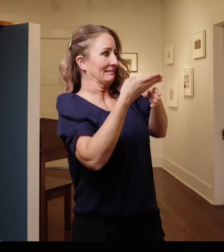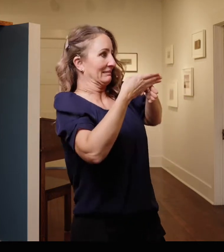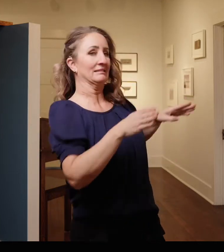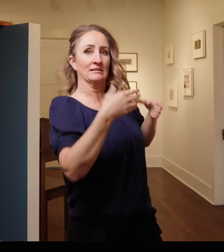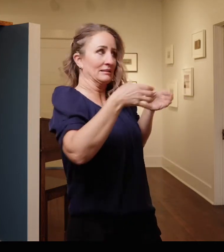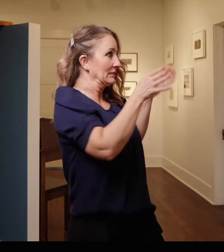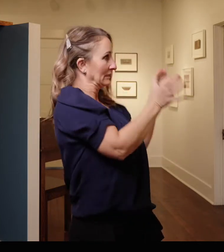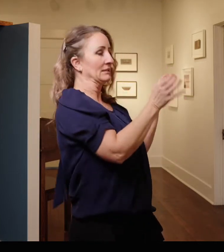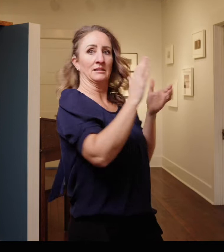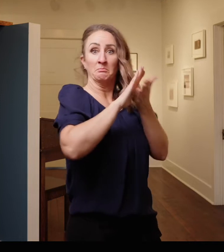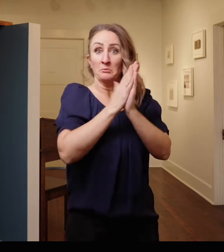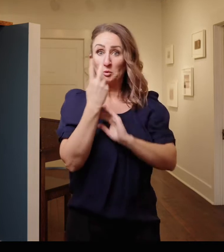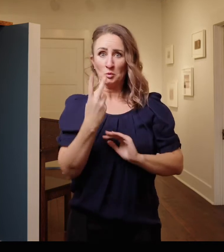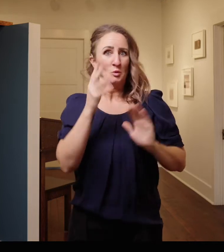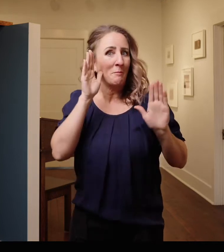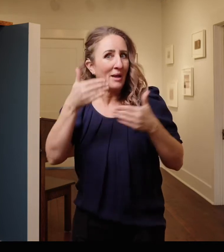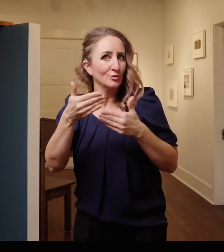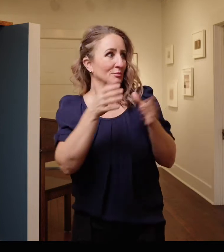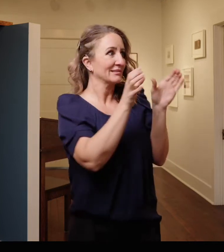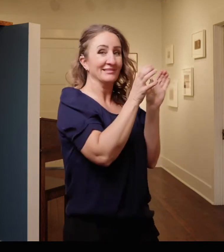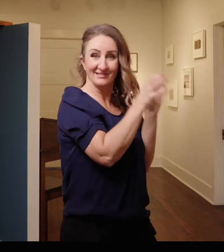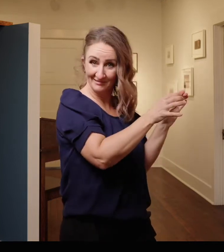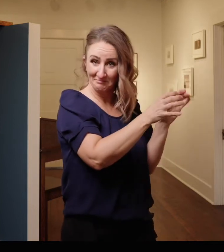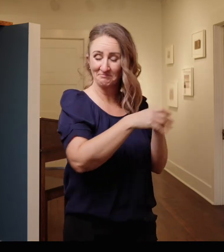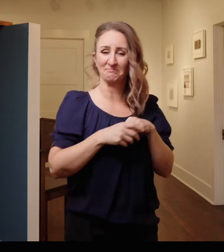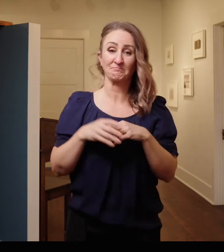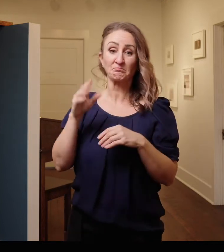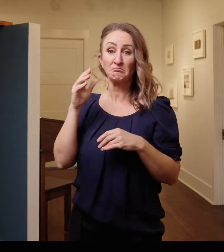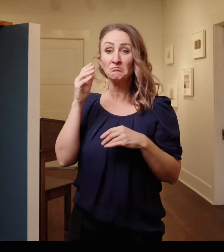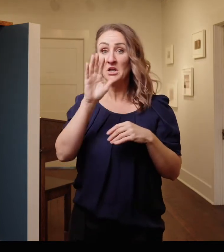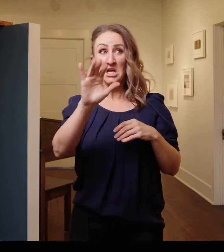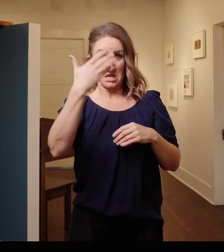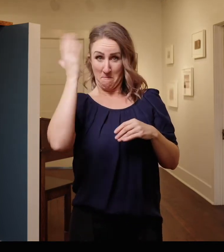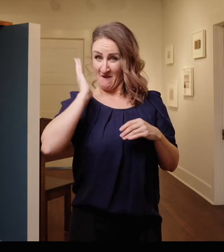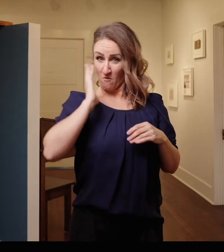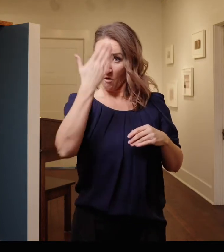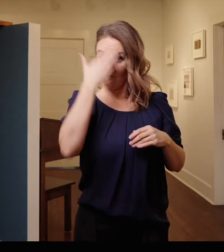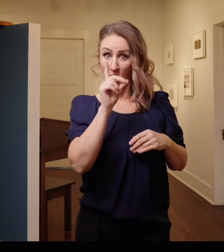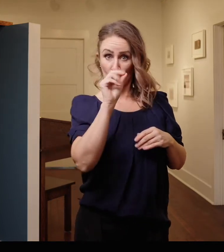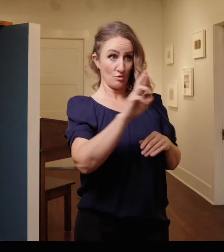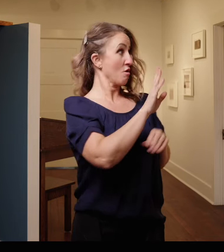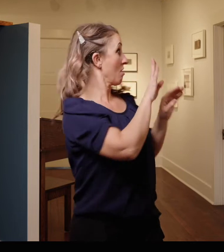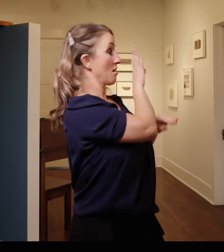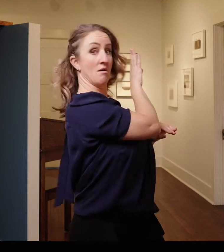At some point, the family enclosed the sleeping porch to the north into two small bedrooms,